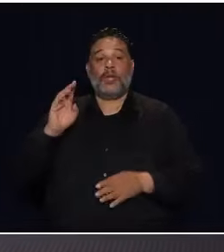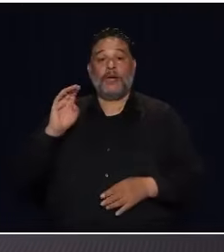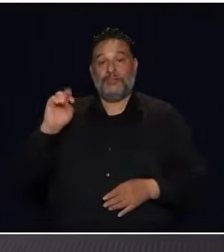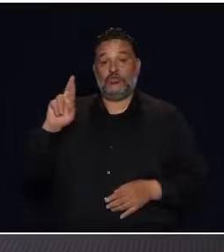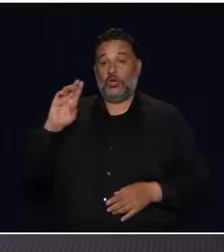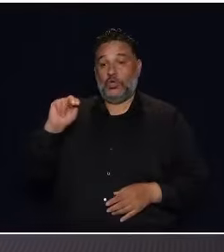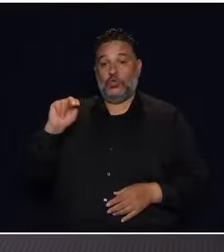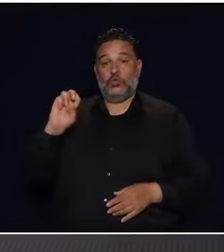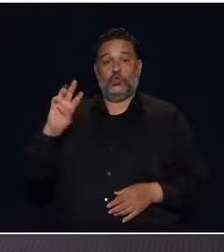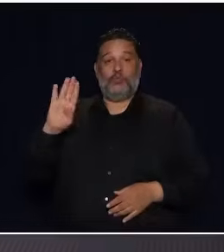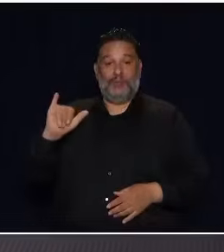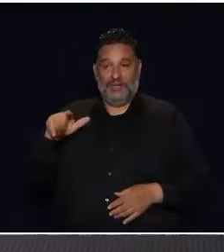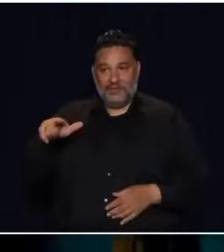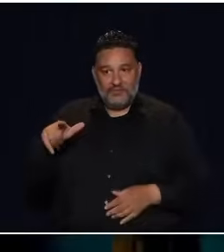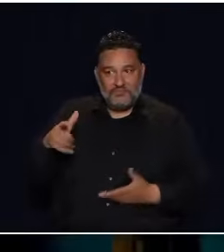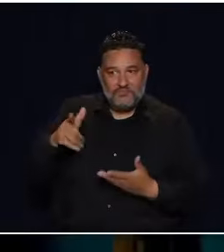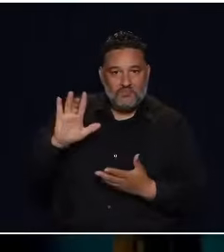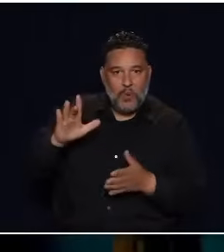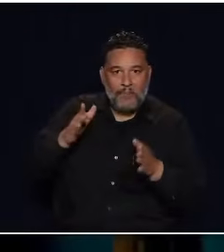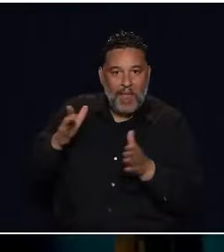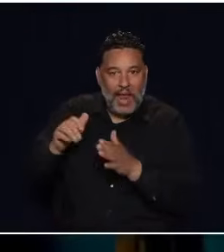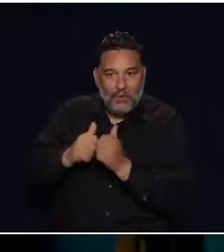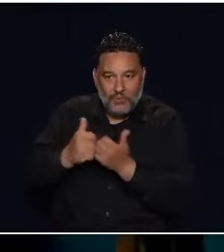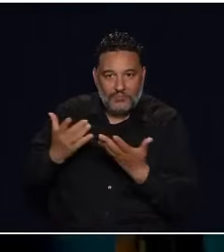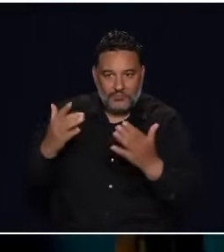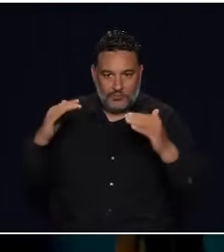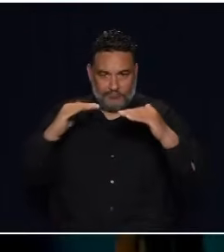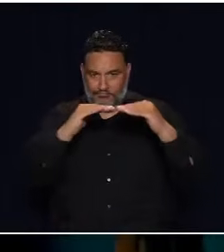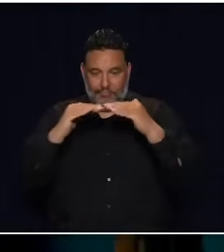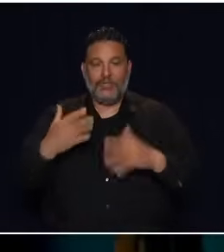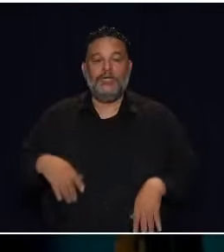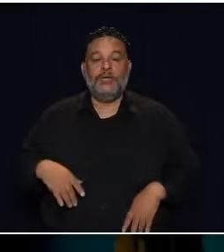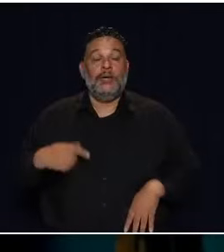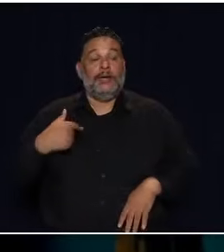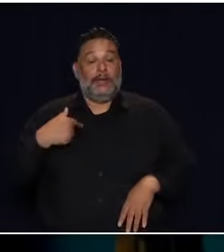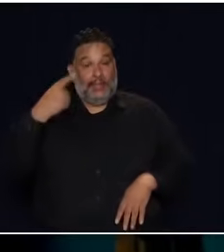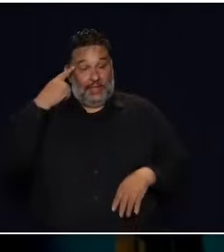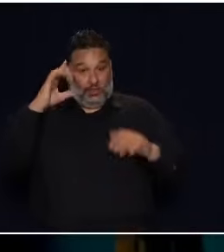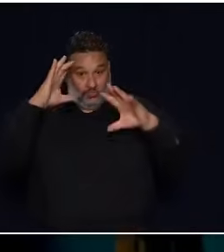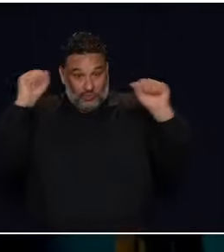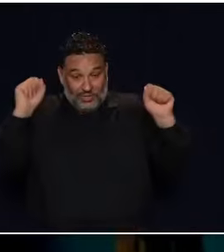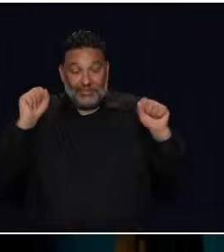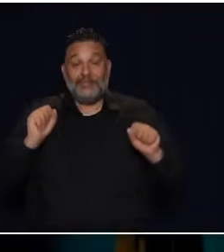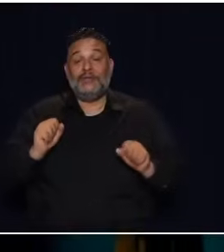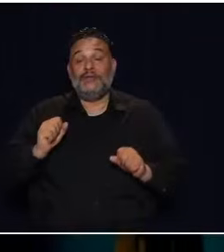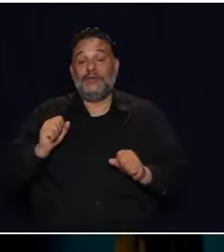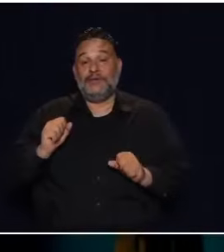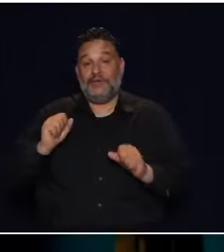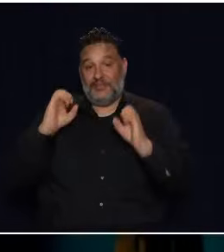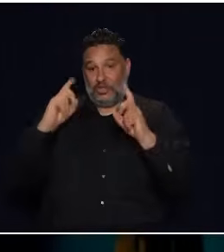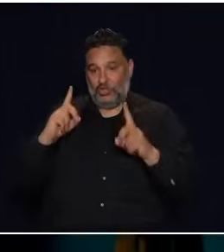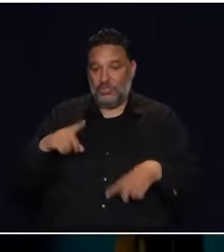ASSESS THEIR CHILDREN MR. NEWBY, YOUR THOUGHTS ON HOW YOU TRY TO LEVEL THE PLAYING FIELD?